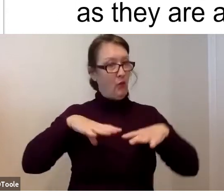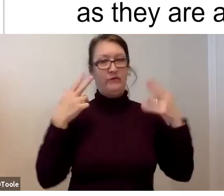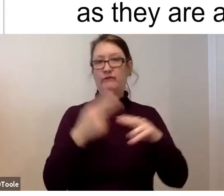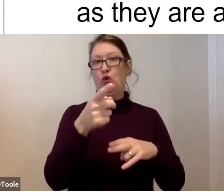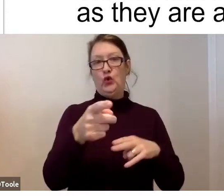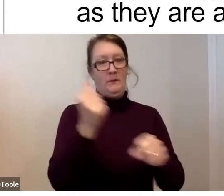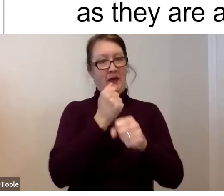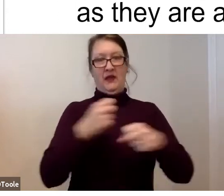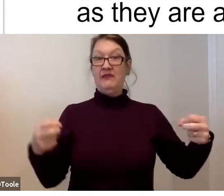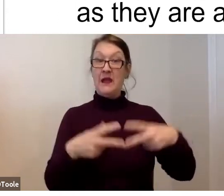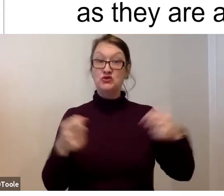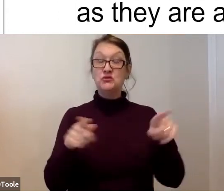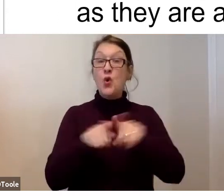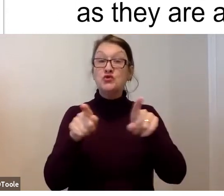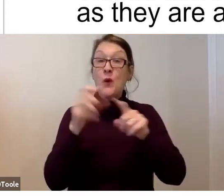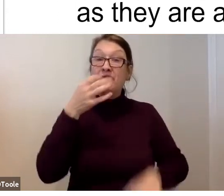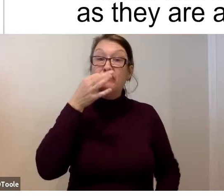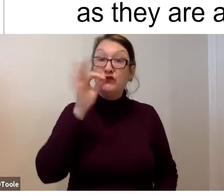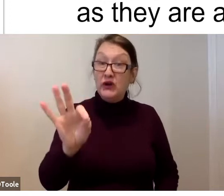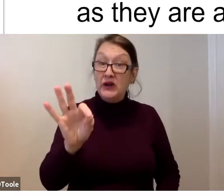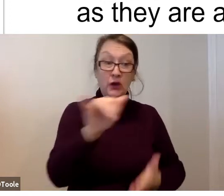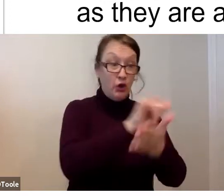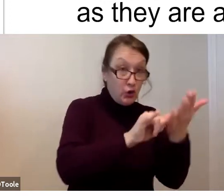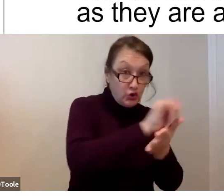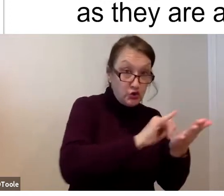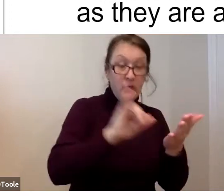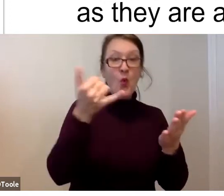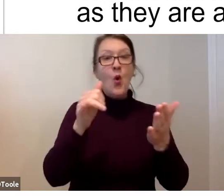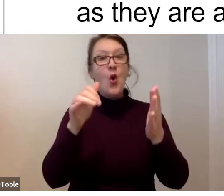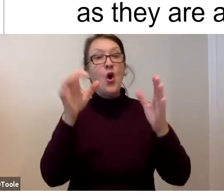There is also free ones like YouTube, Google both have auto